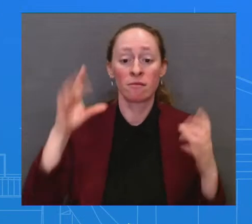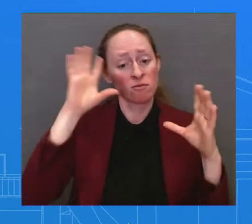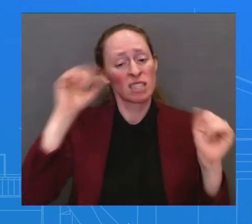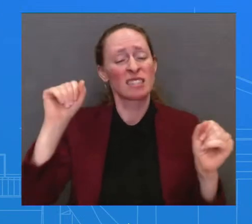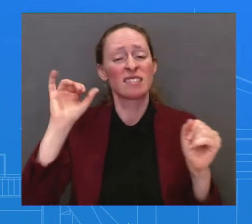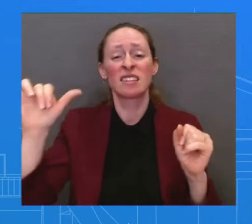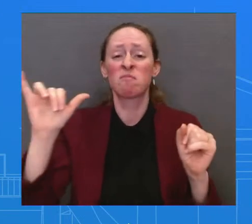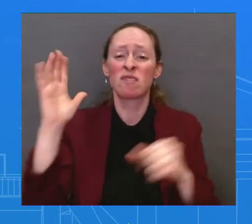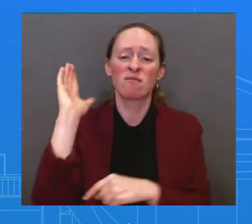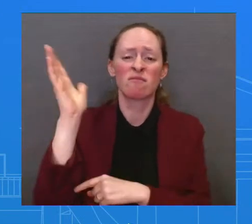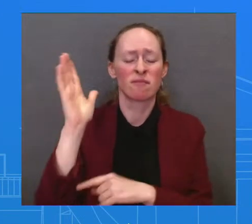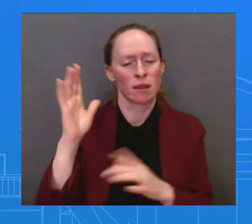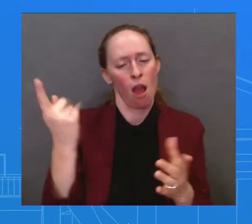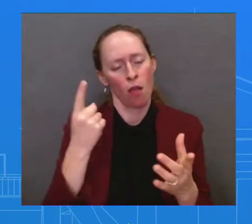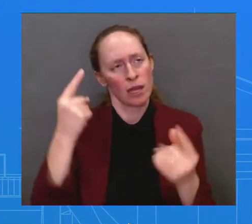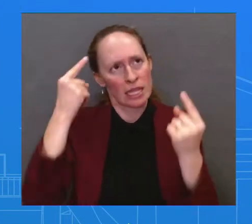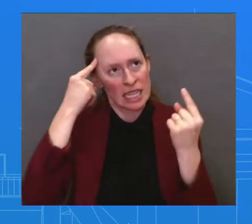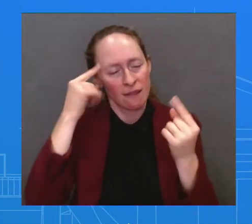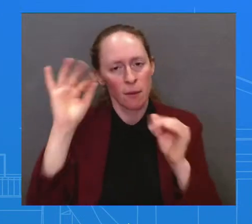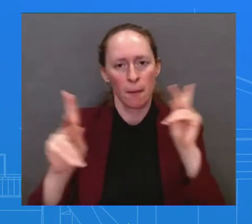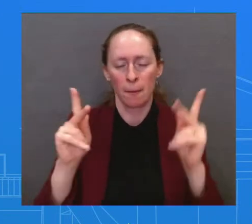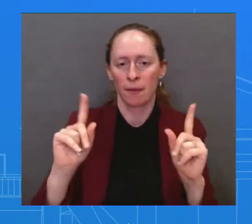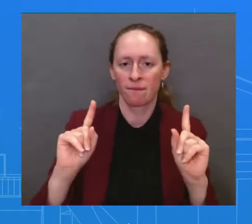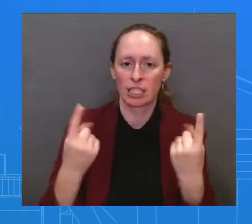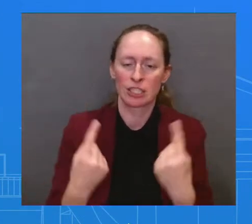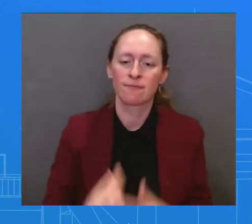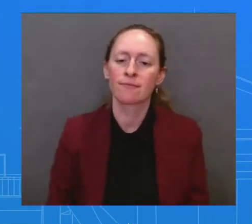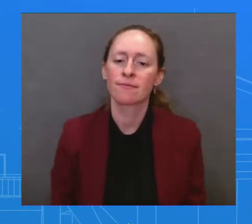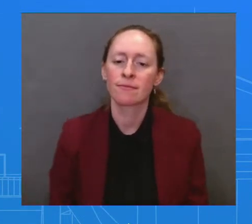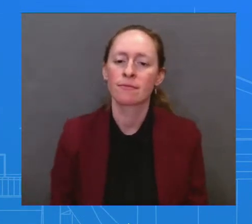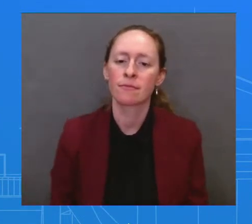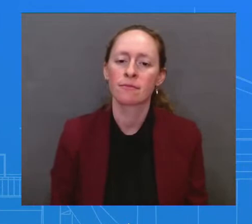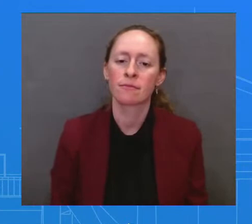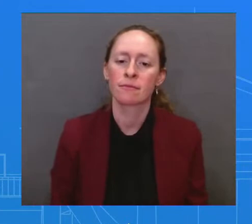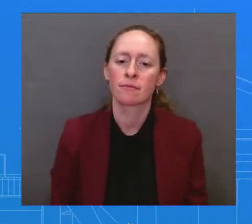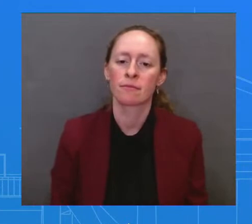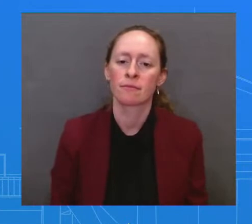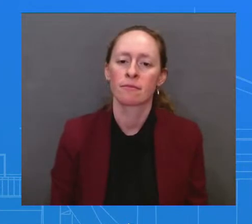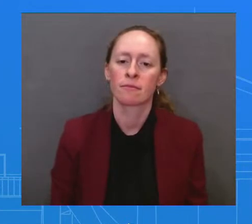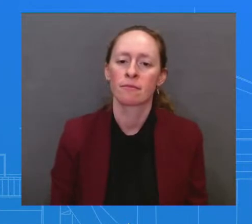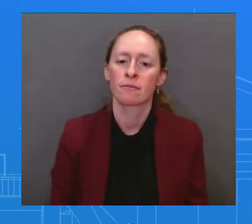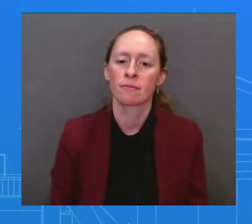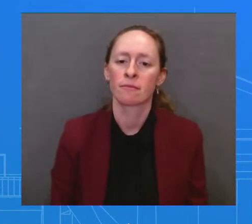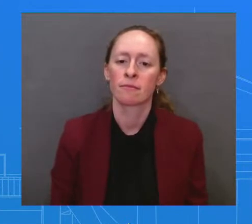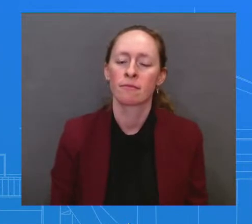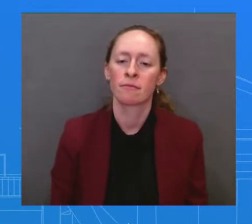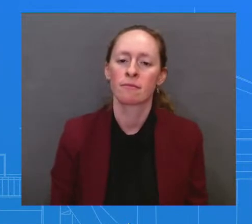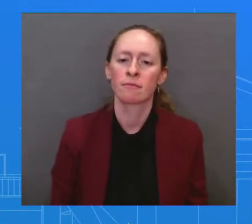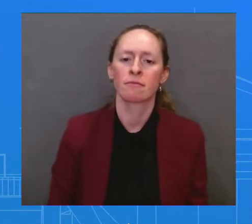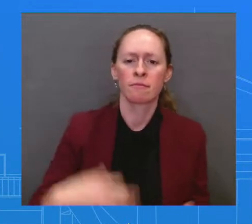about what's happening at the border and what the White House can do with Congress to solve that problem. The one thing the White House can do on its own